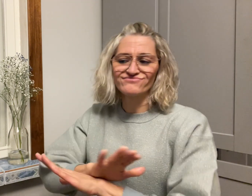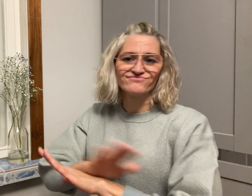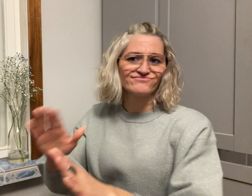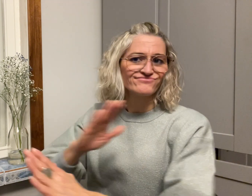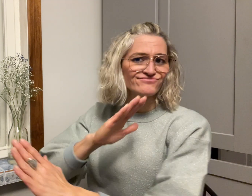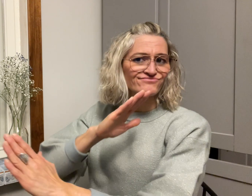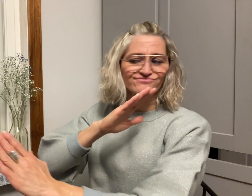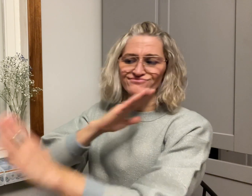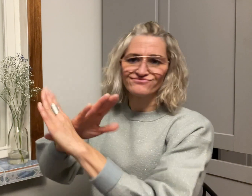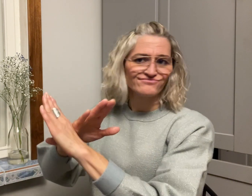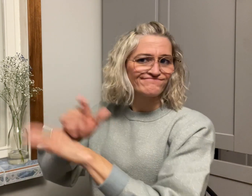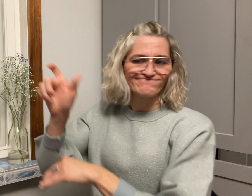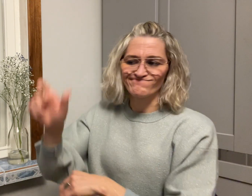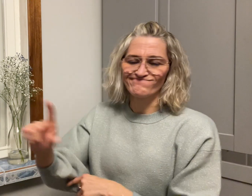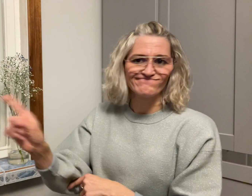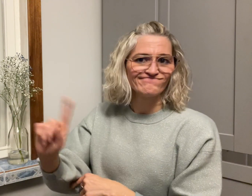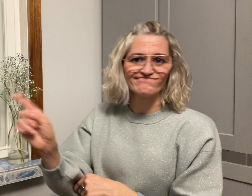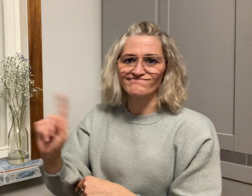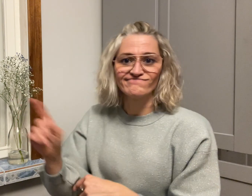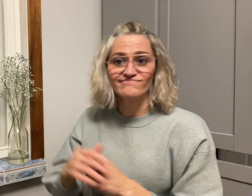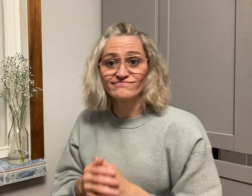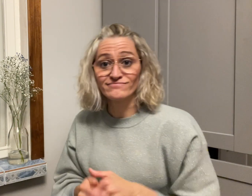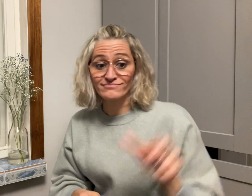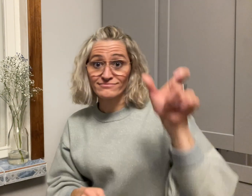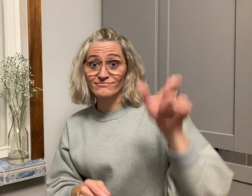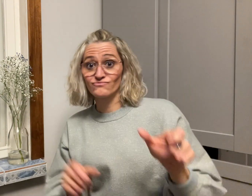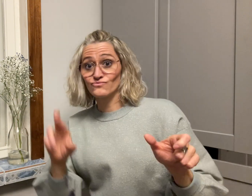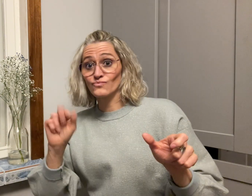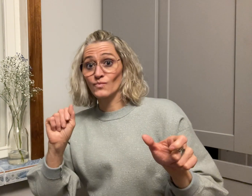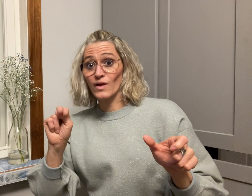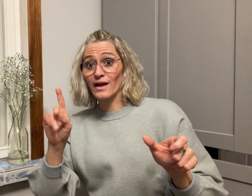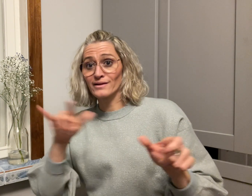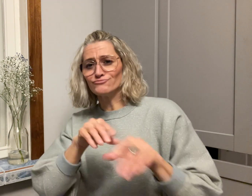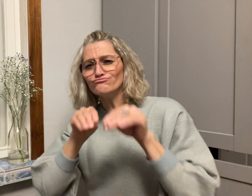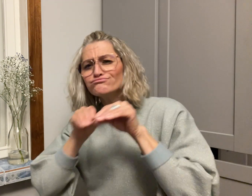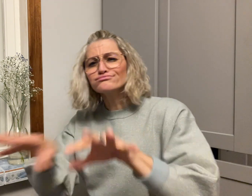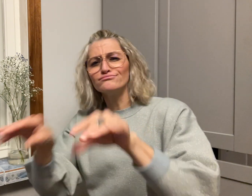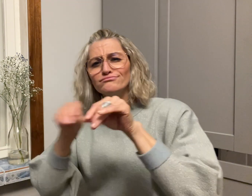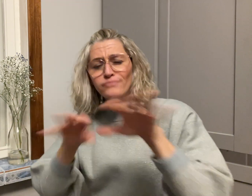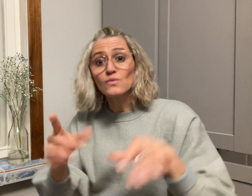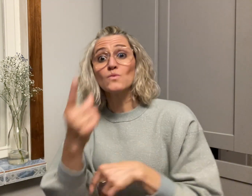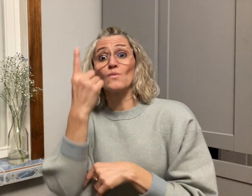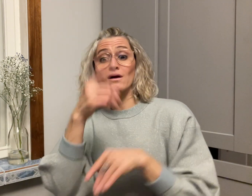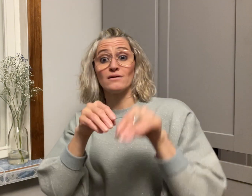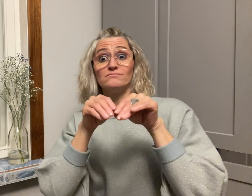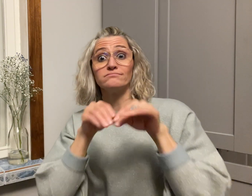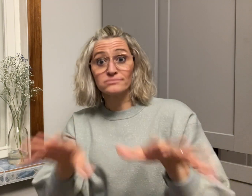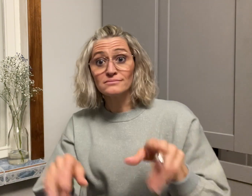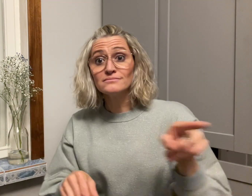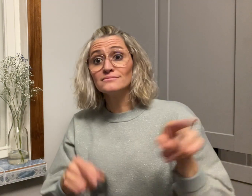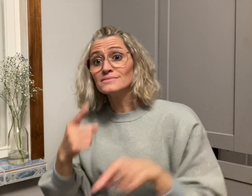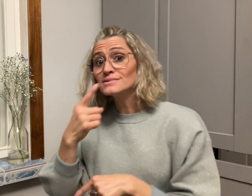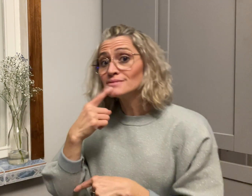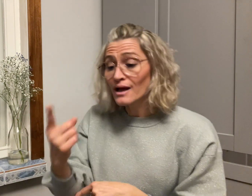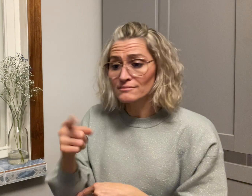“All actors of "The Lion King" are black due to the